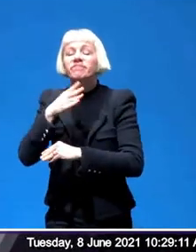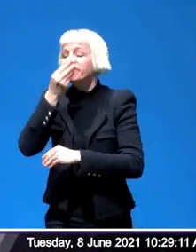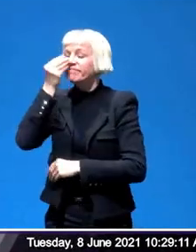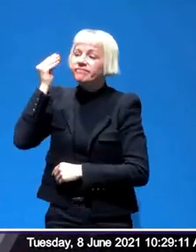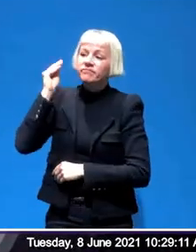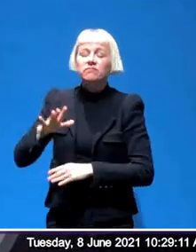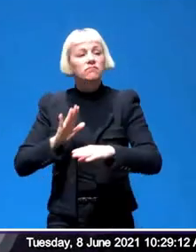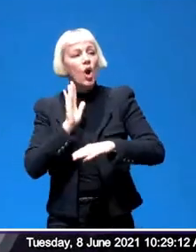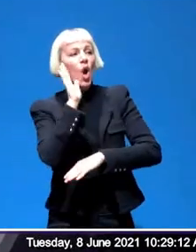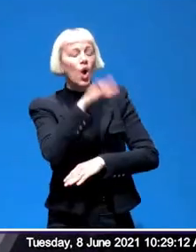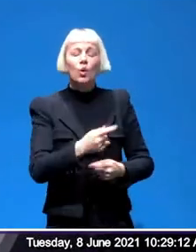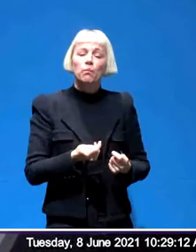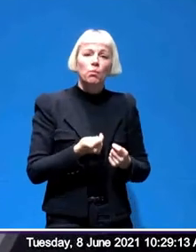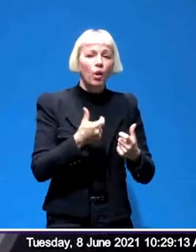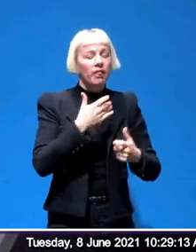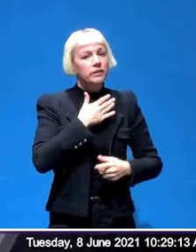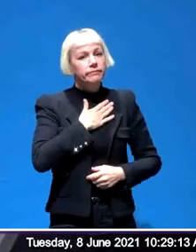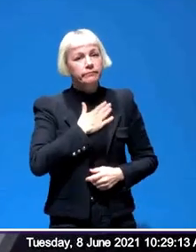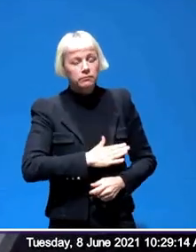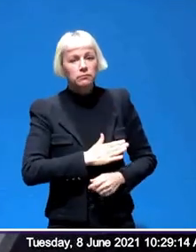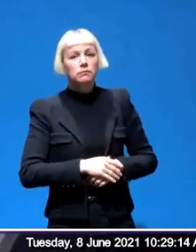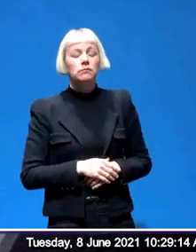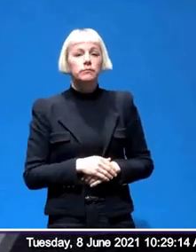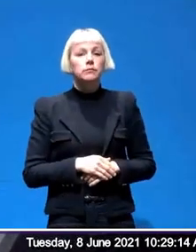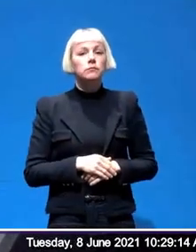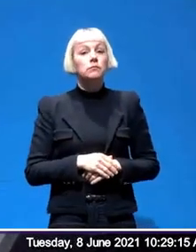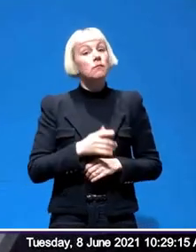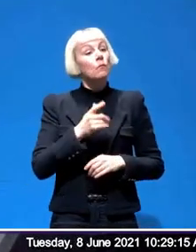When we returned to Adelaide, I called Wayne and explained why we were back